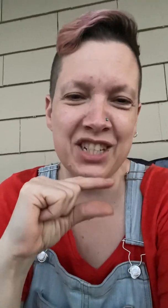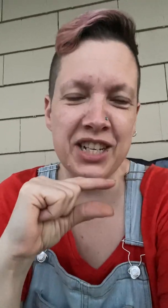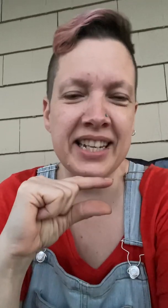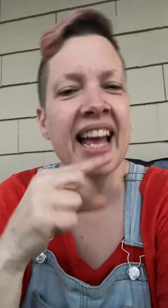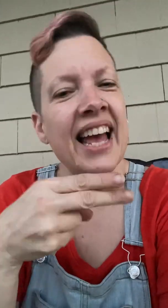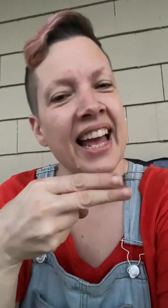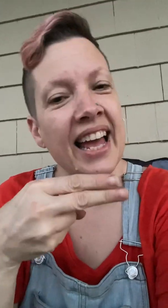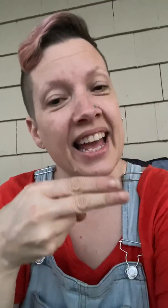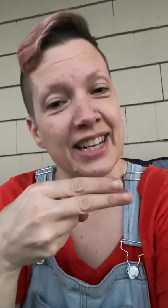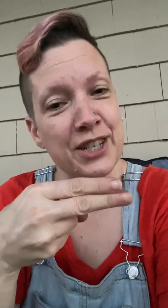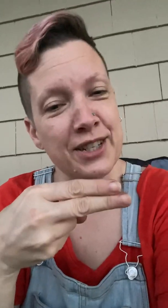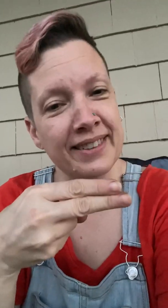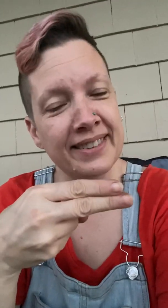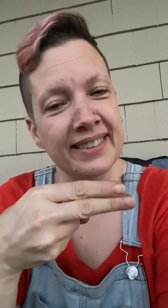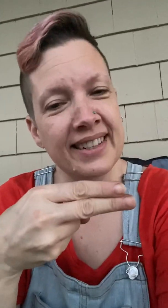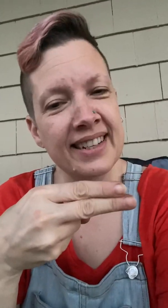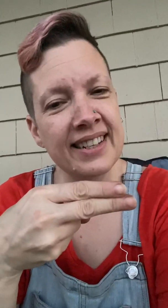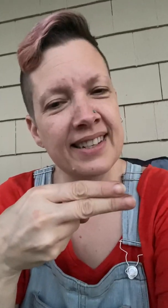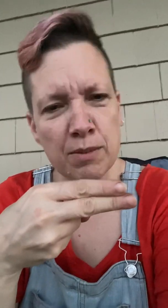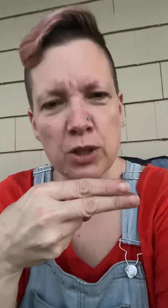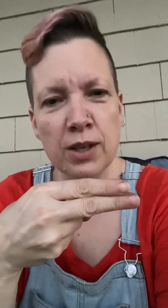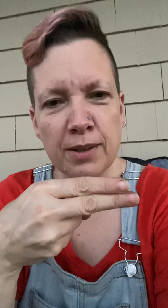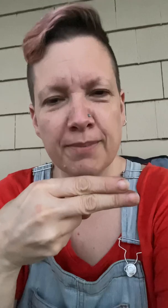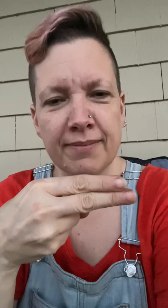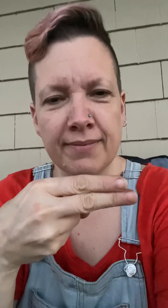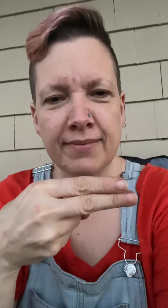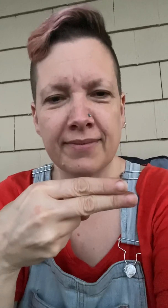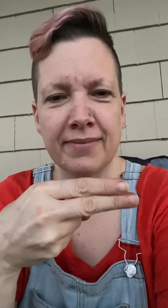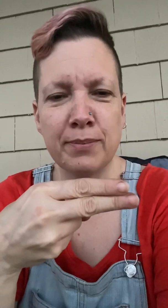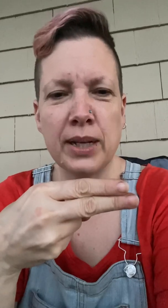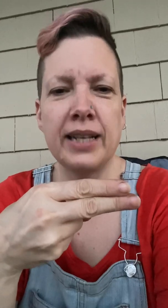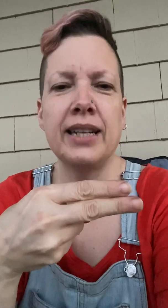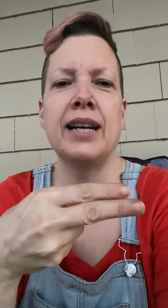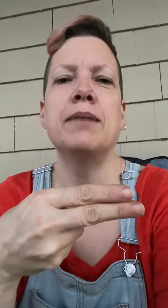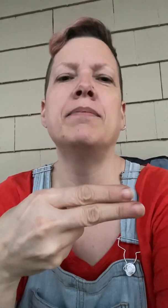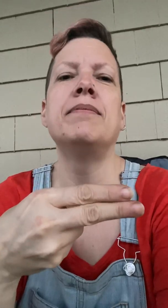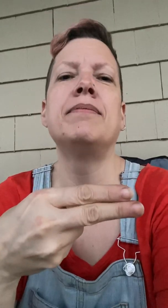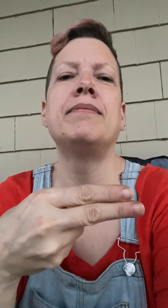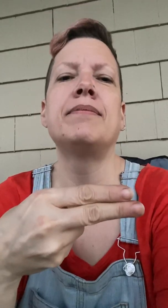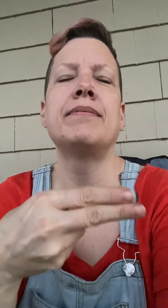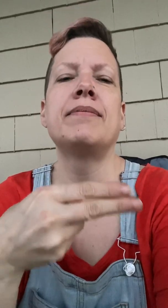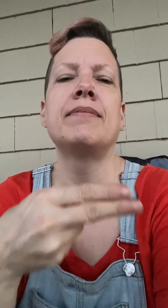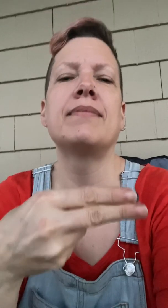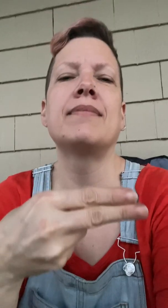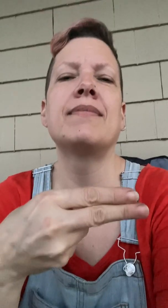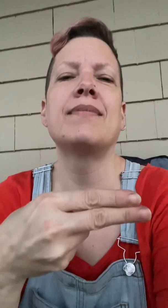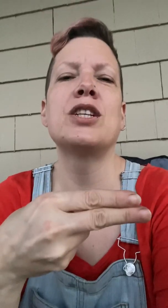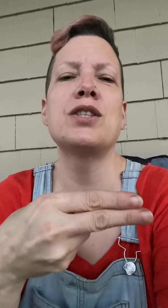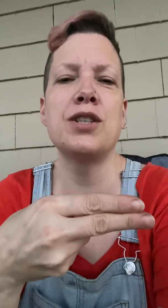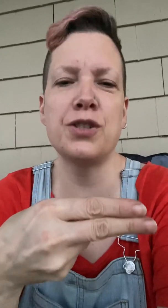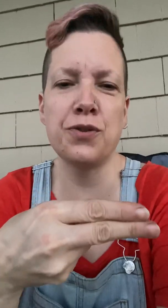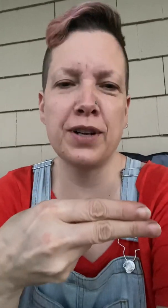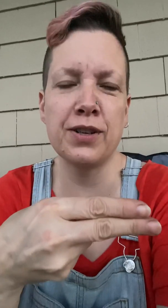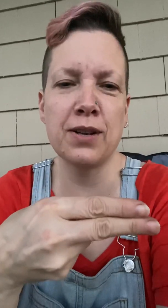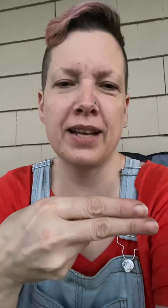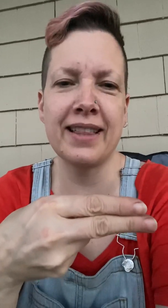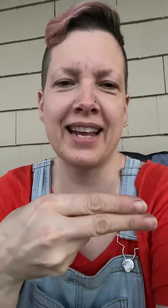G. H. Similar, but just your two fingers out like that...